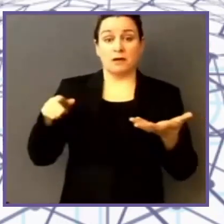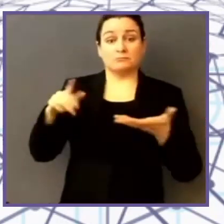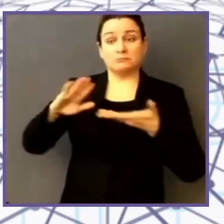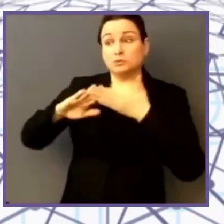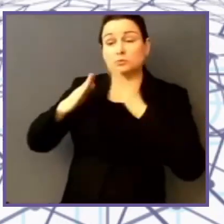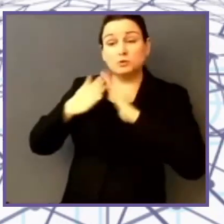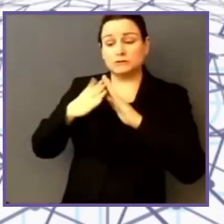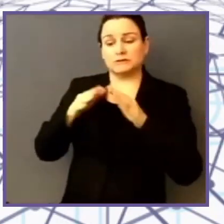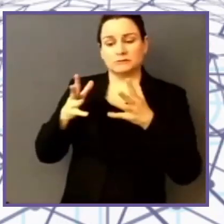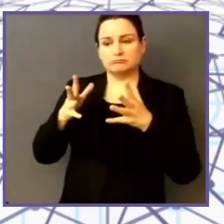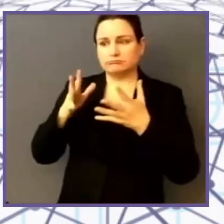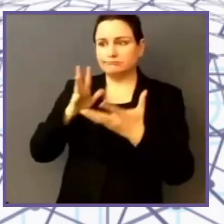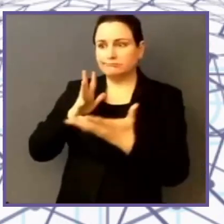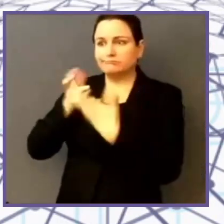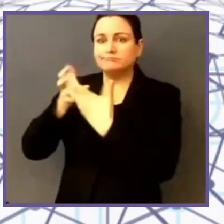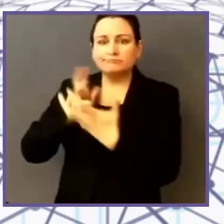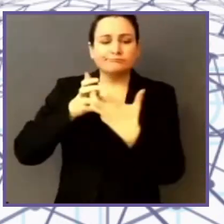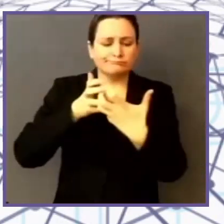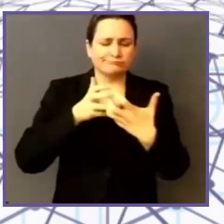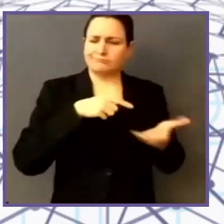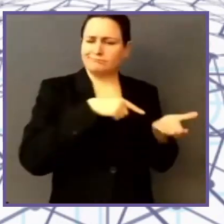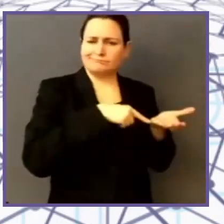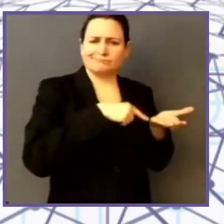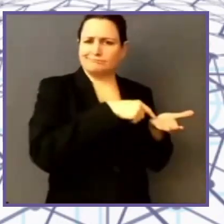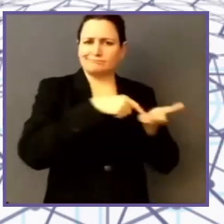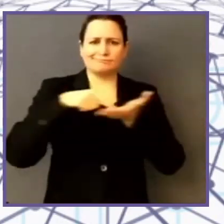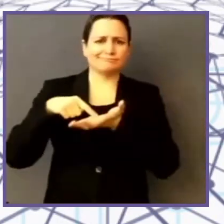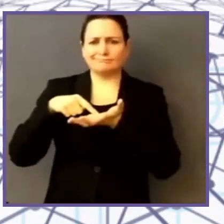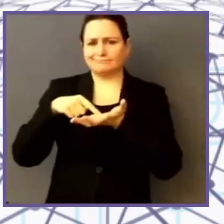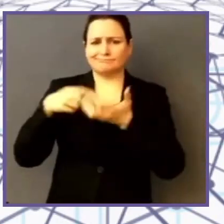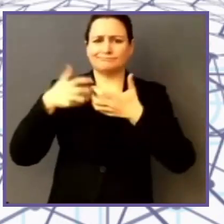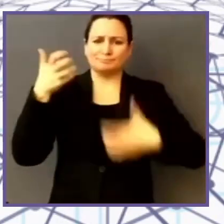At users should be at the heart of at innovation.